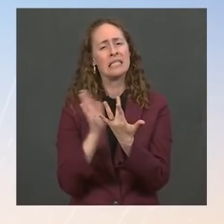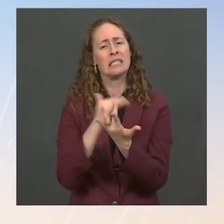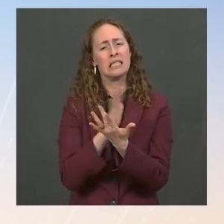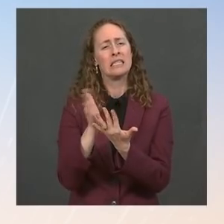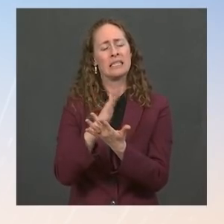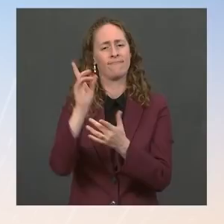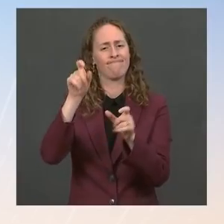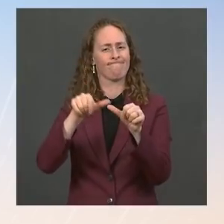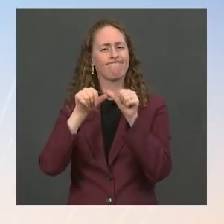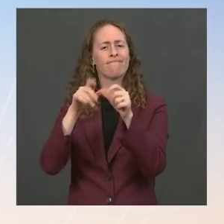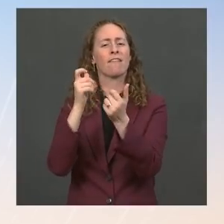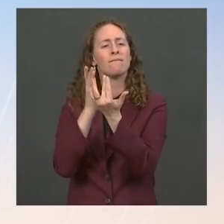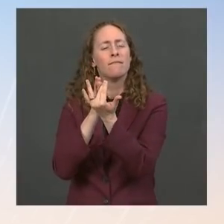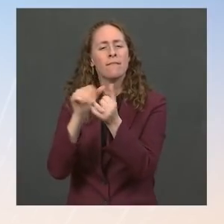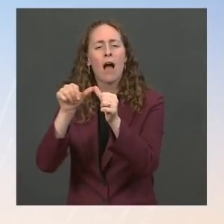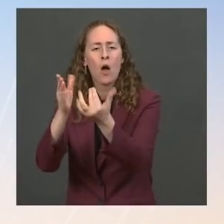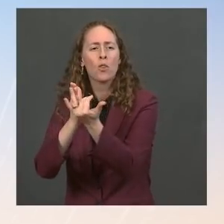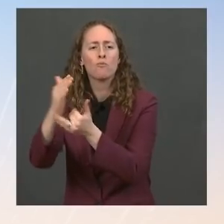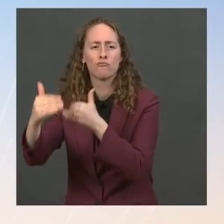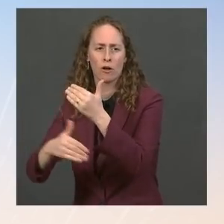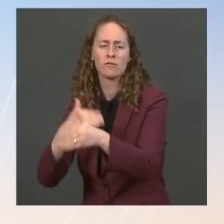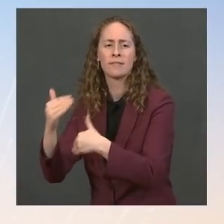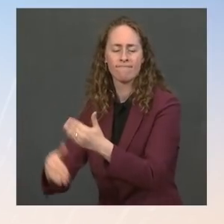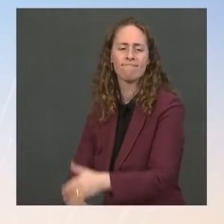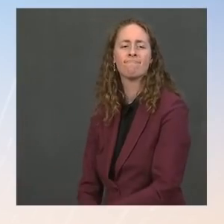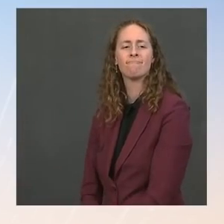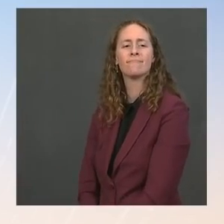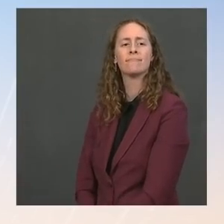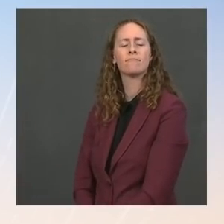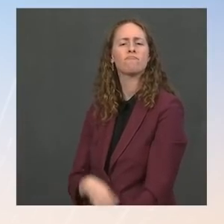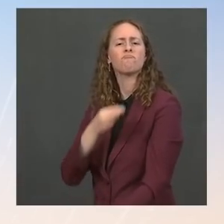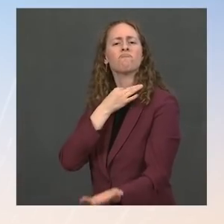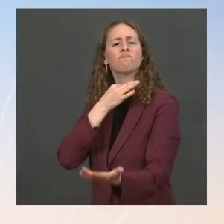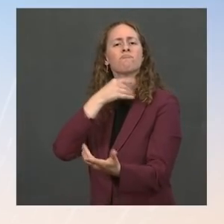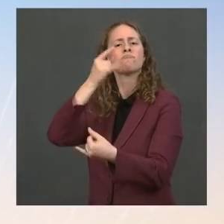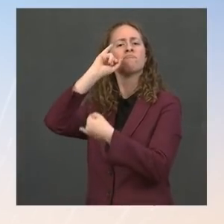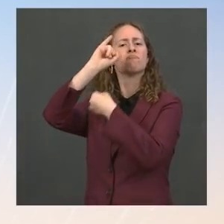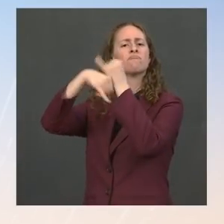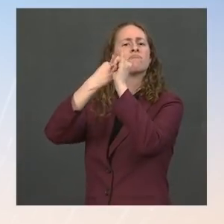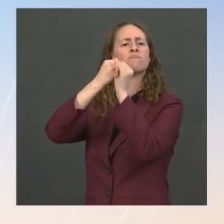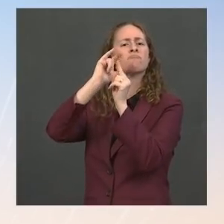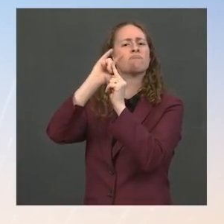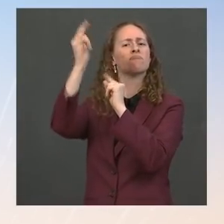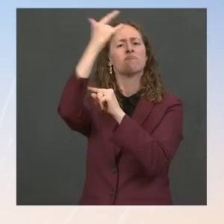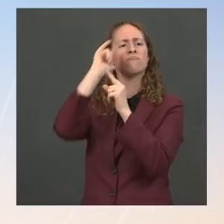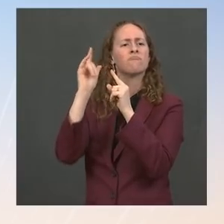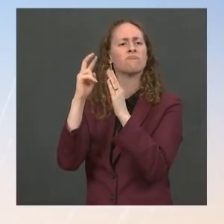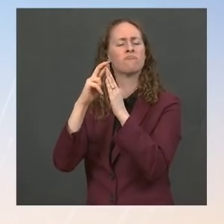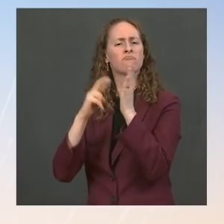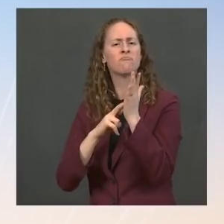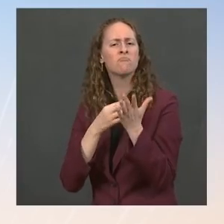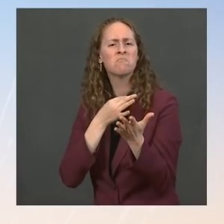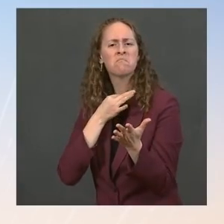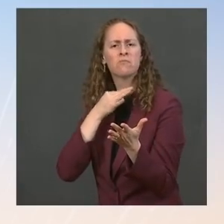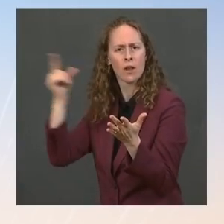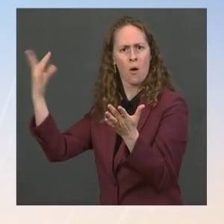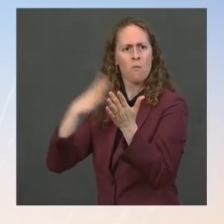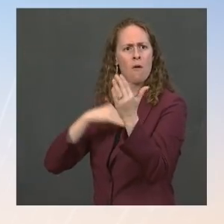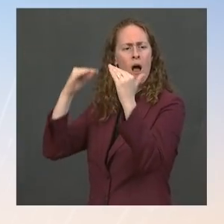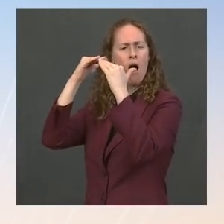you talked about the policy process. What was the White House looking or the administration looking to see in order to get to this point today to make the change?